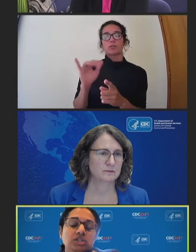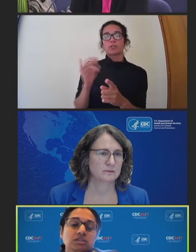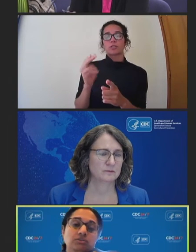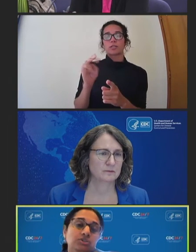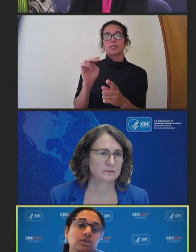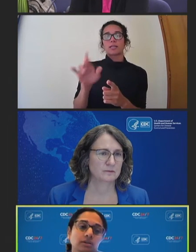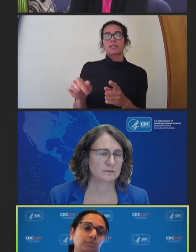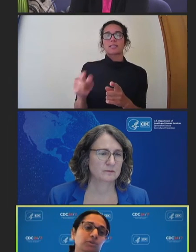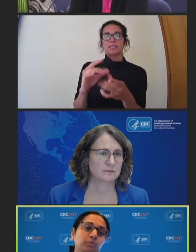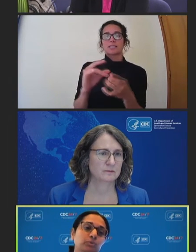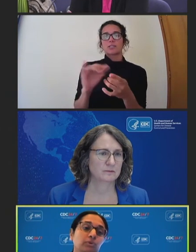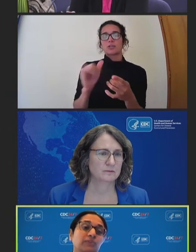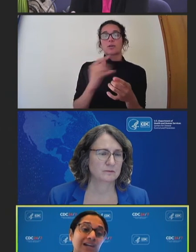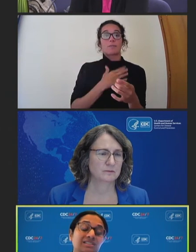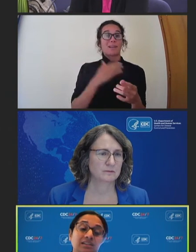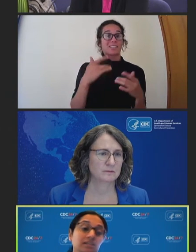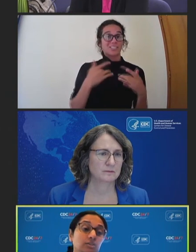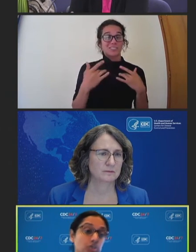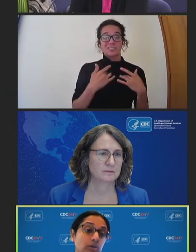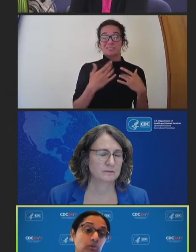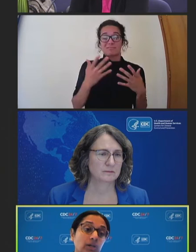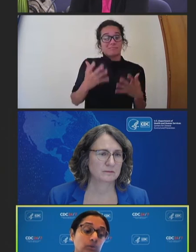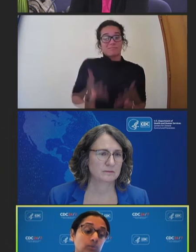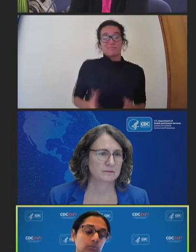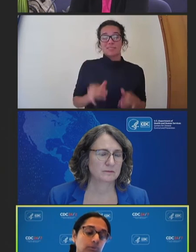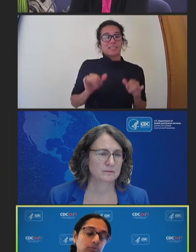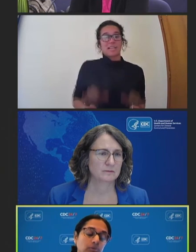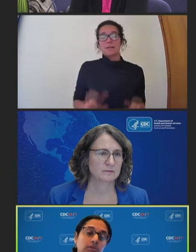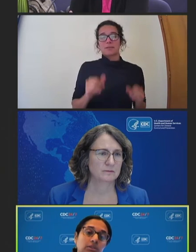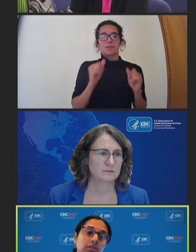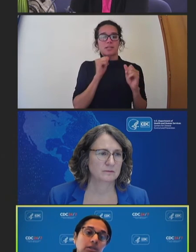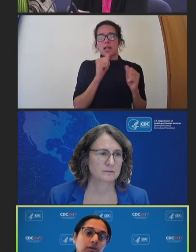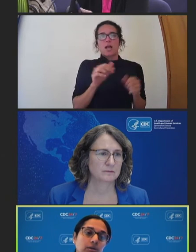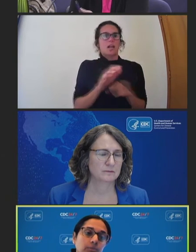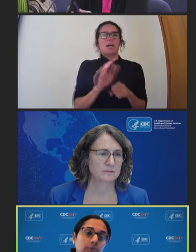just that there's not enough people who are vaccinated in general. I agree with you that